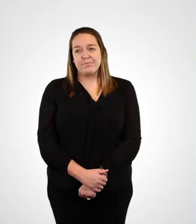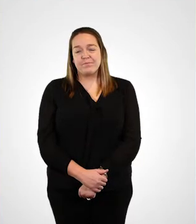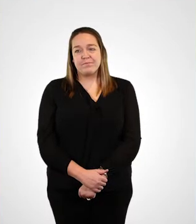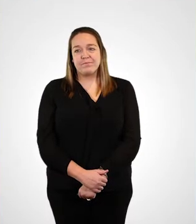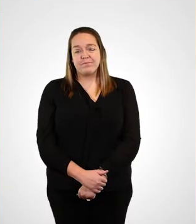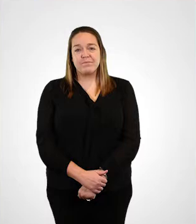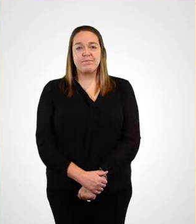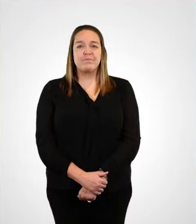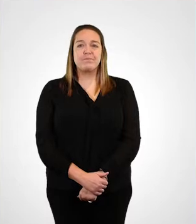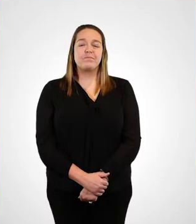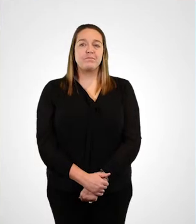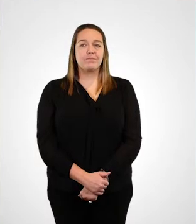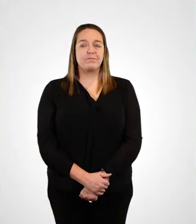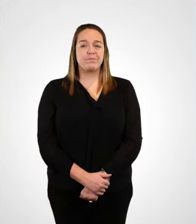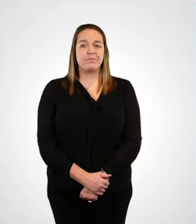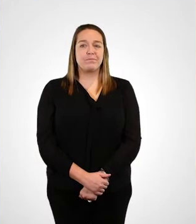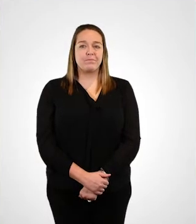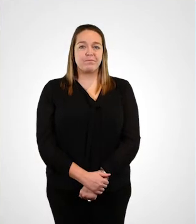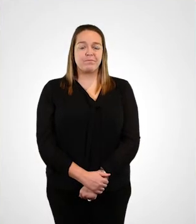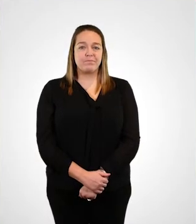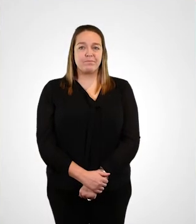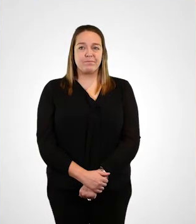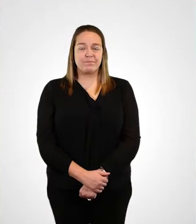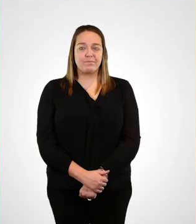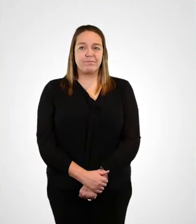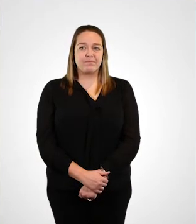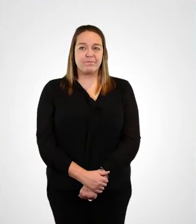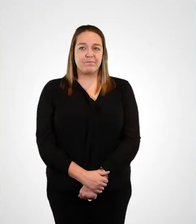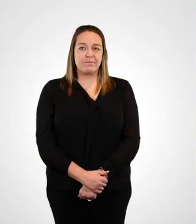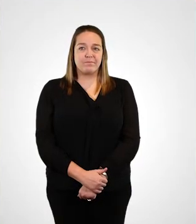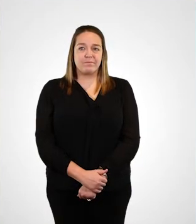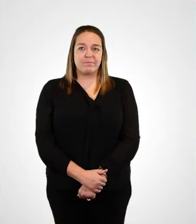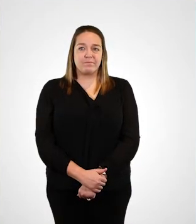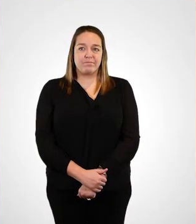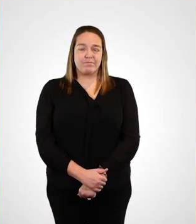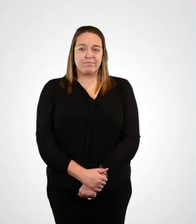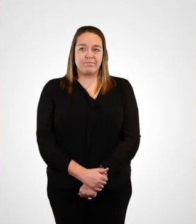Mmm-hmm. What are you wearing today, Kennedy? I'll start on the bottom, bottom, bottom.